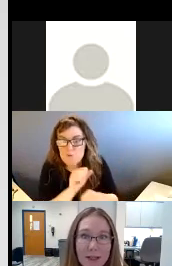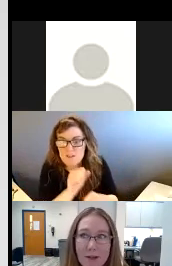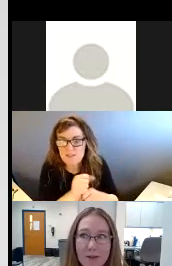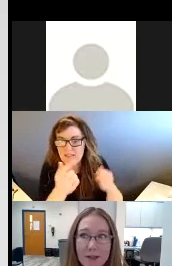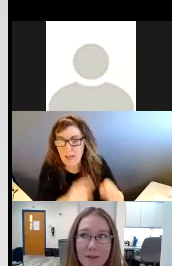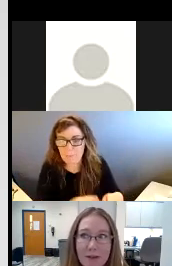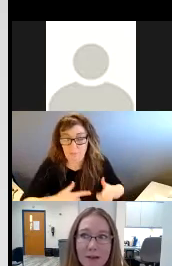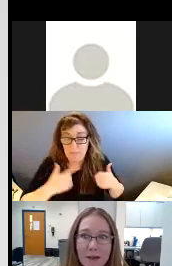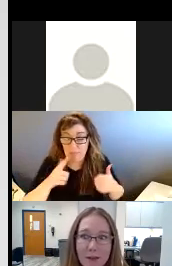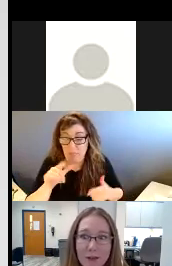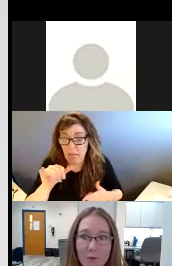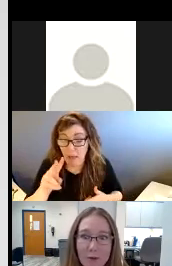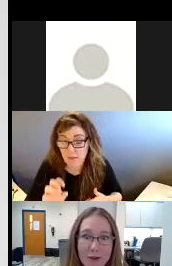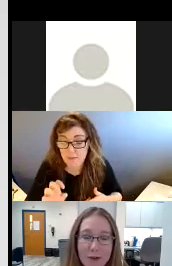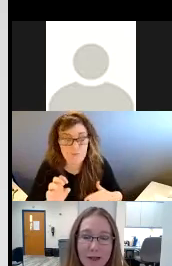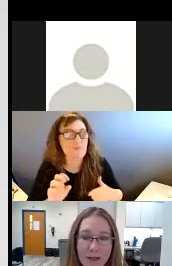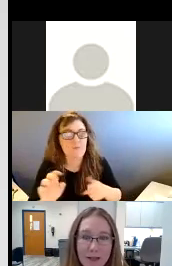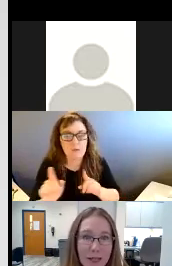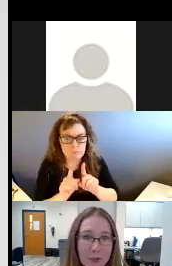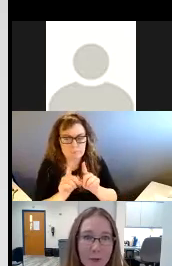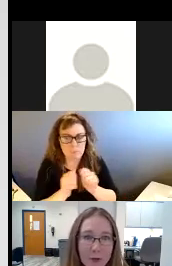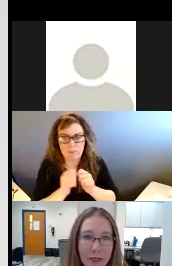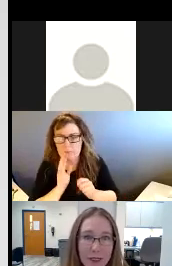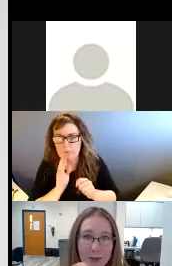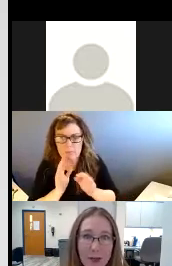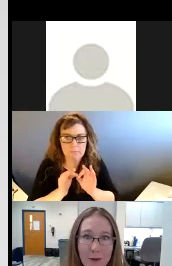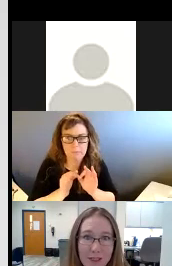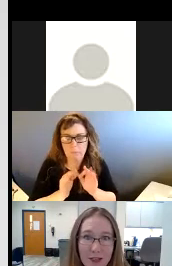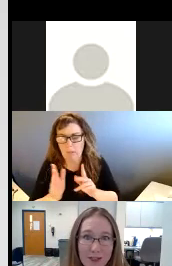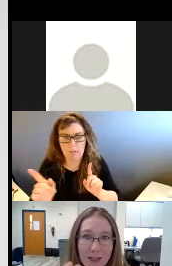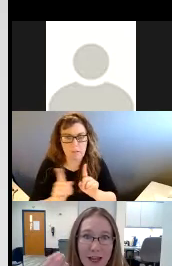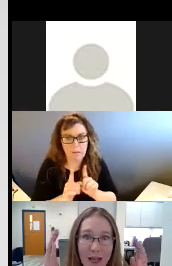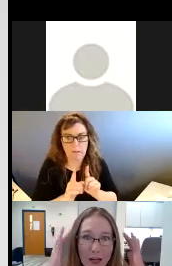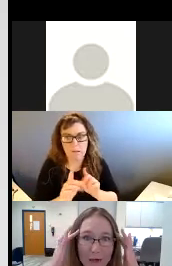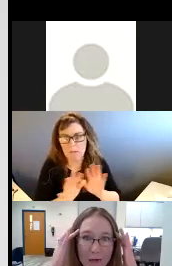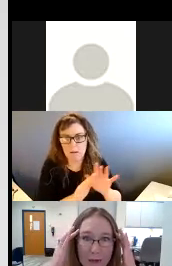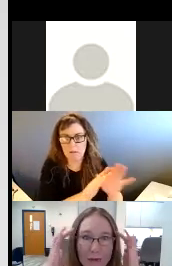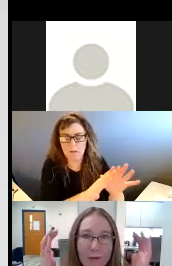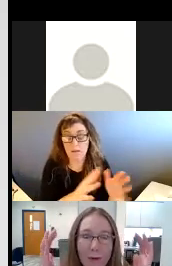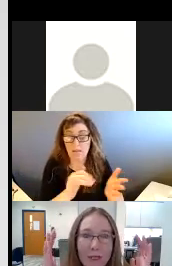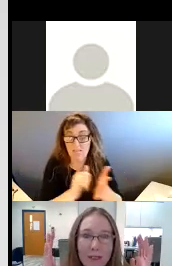IF THE INTERPRETER IS THE SAME INTERPRETER IN THE THERAPY SESSIONS, THEY HAVE AN ACTUAL VIEW OF